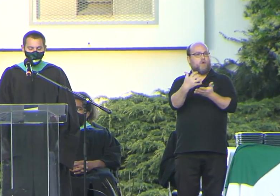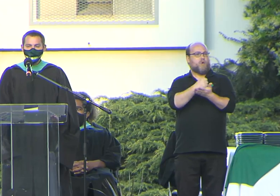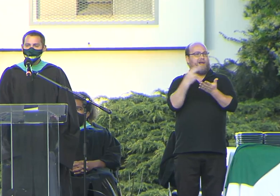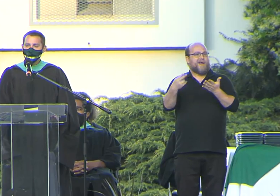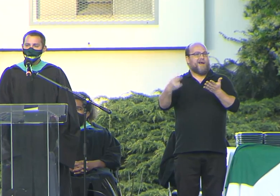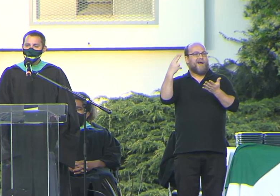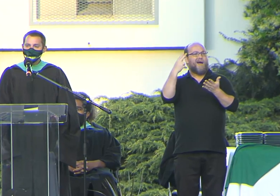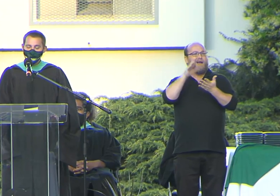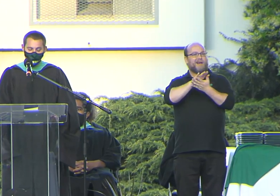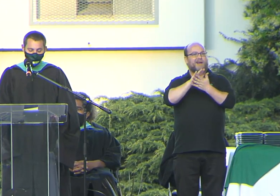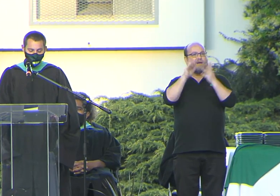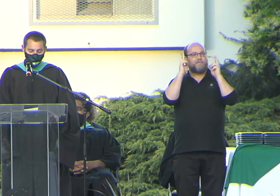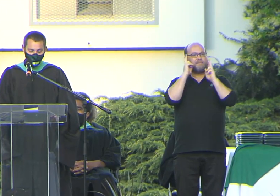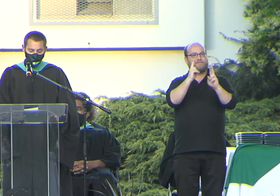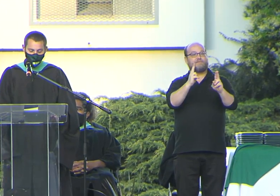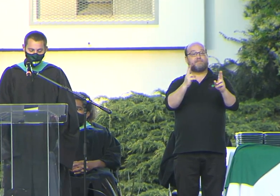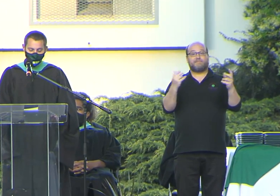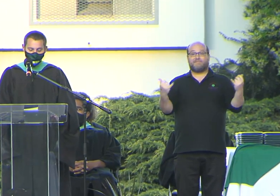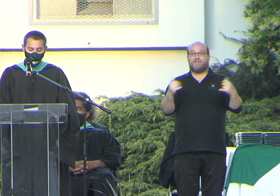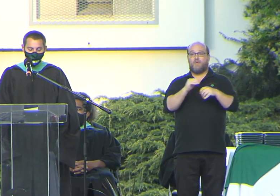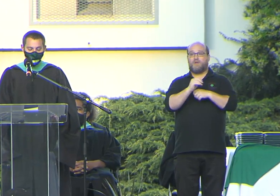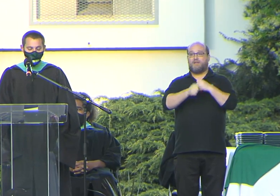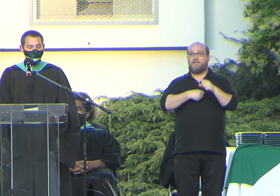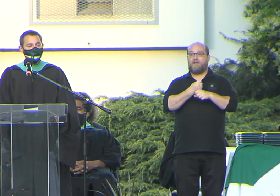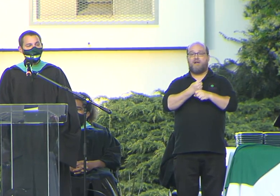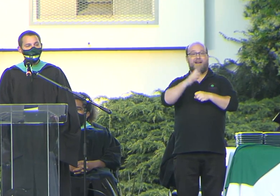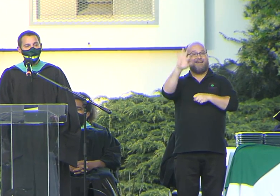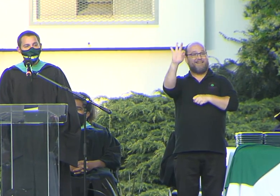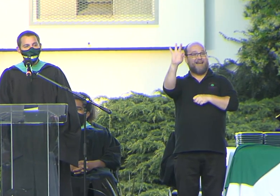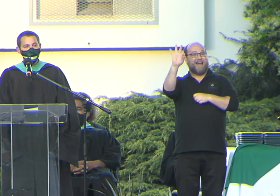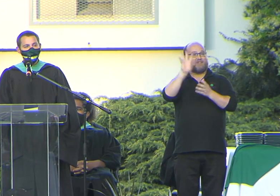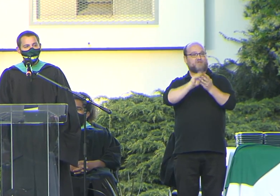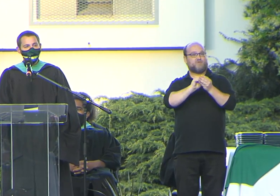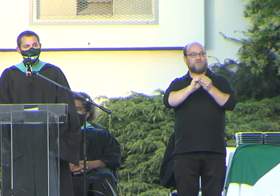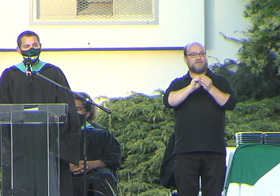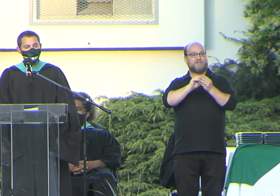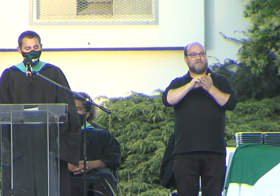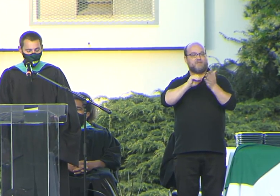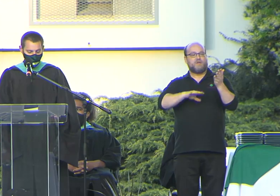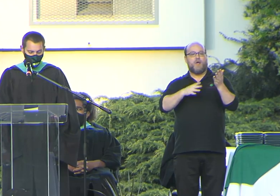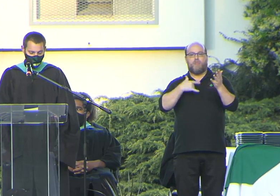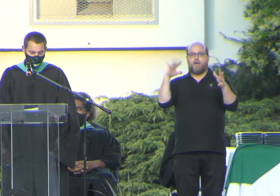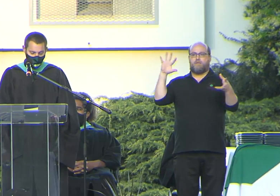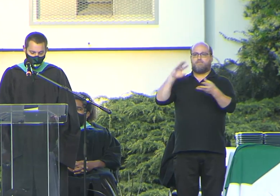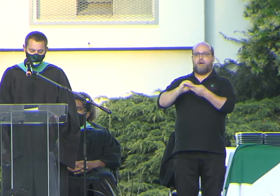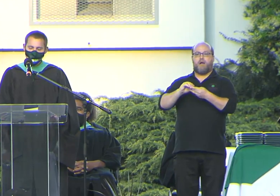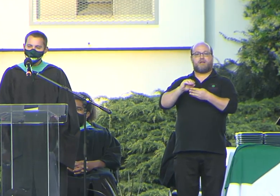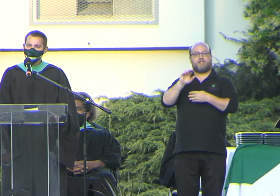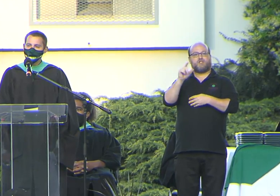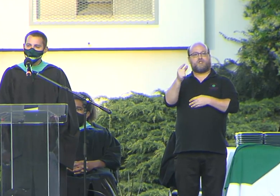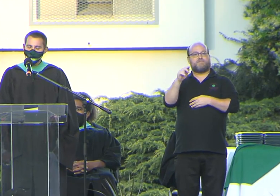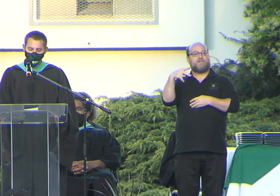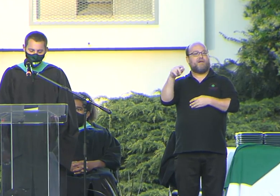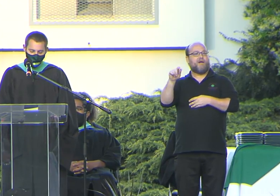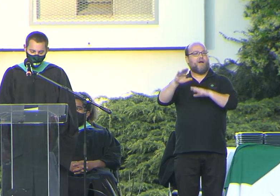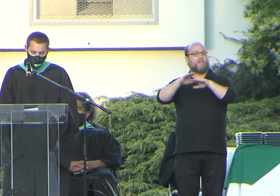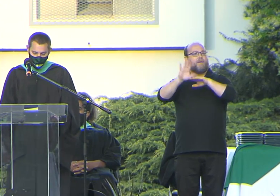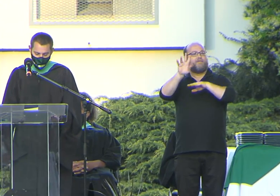This year we recognize nine students whose combined GPA is above four point two. A truly remarkable achievement.